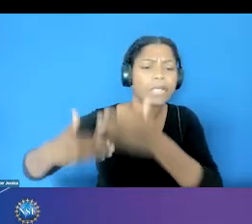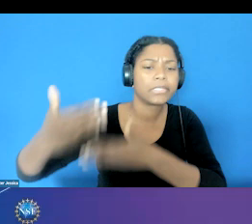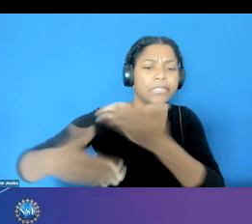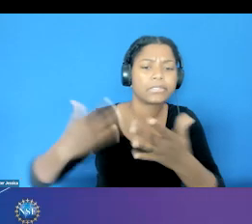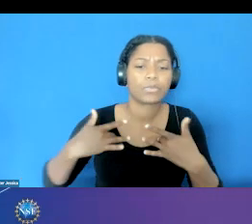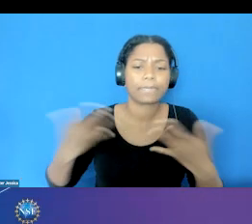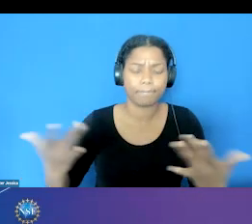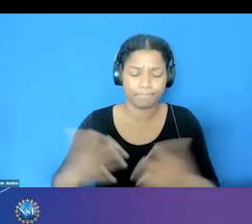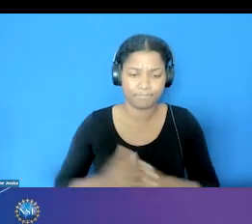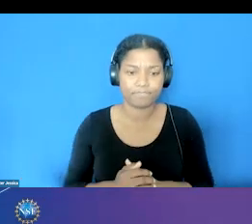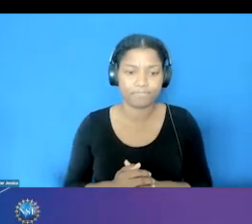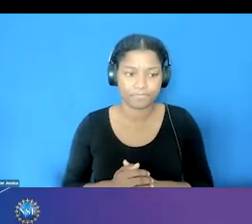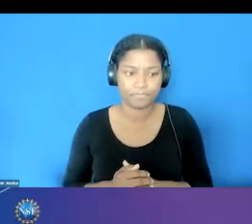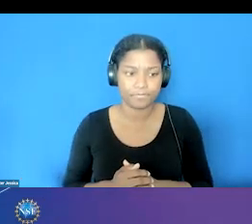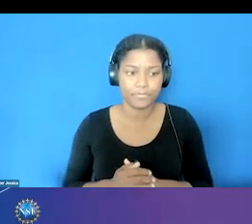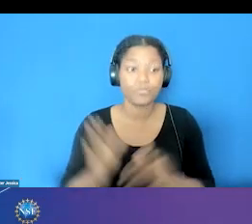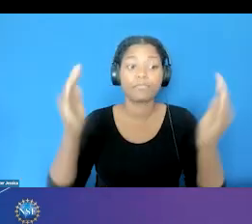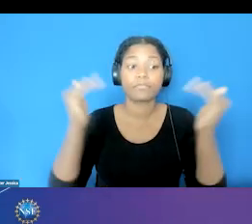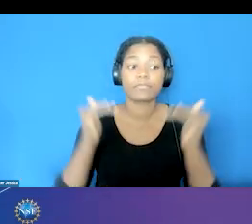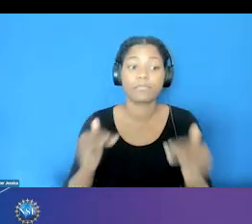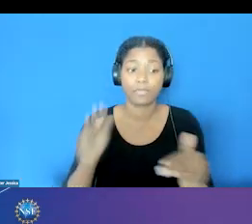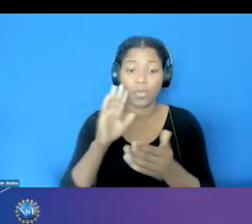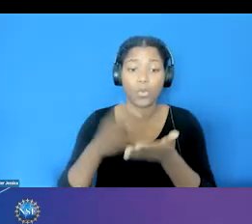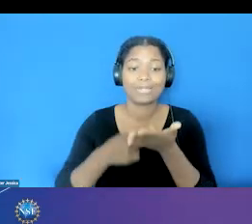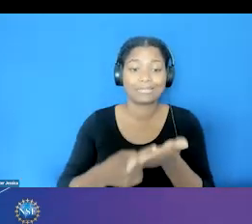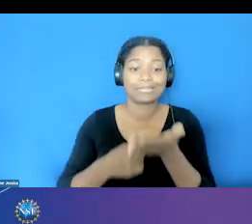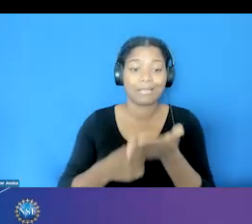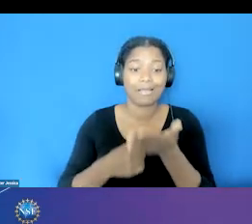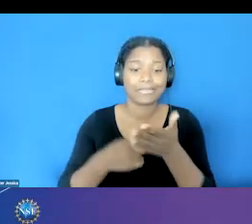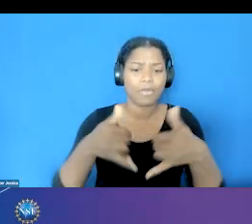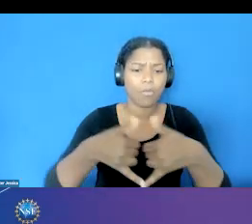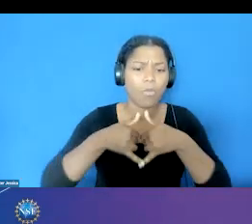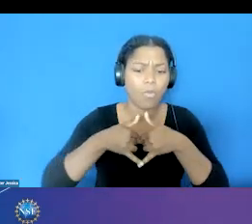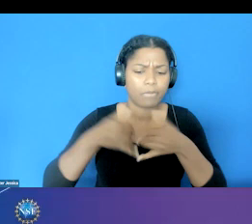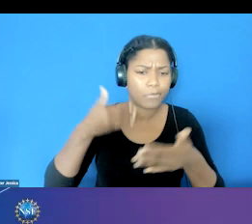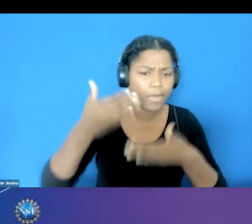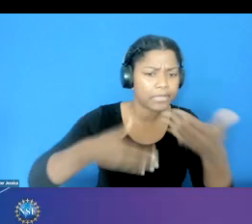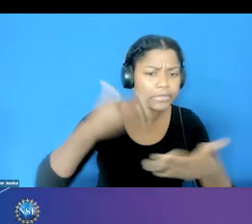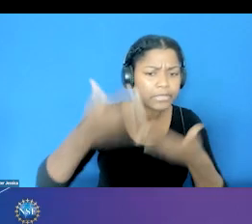which is how the funding is obligated. Next, I will discuss some of the most common award processing delays.